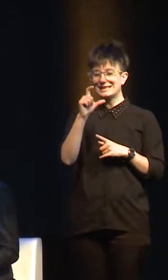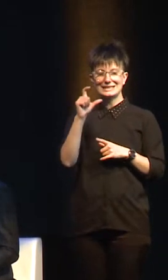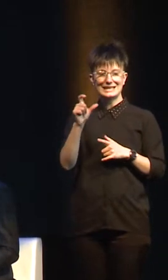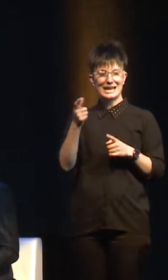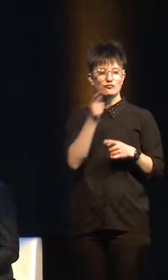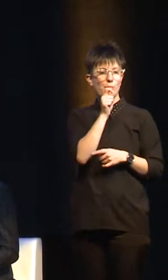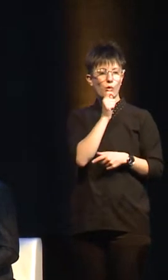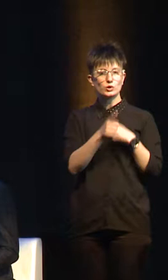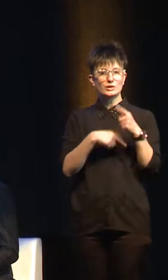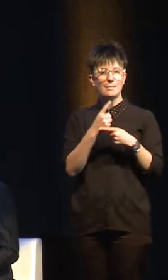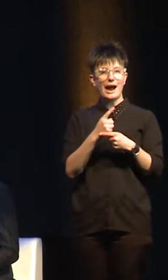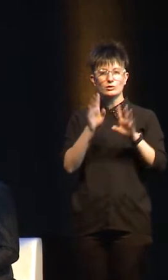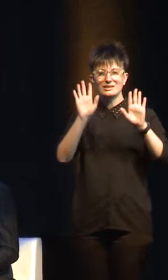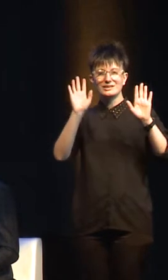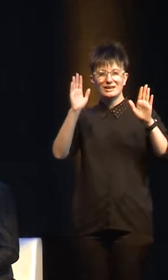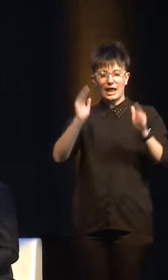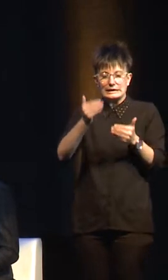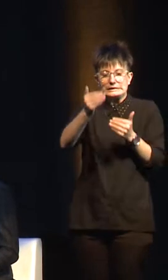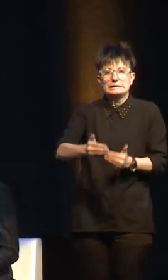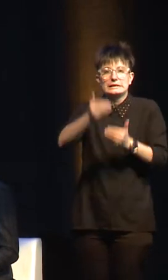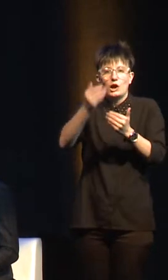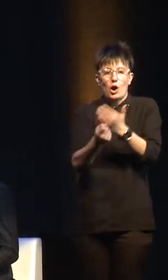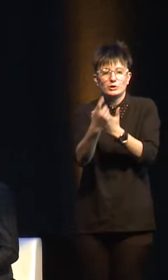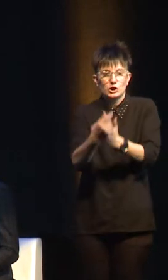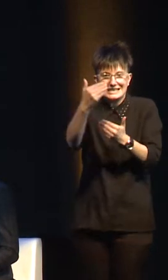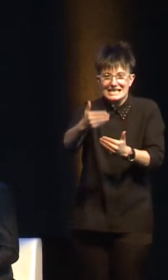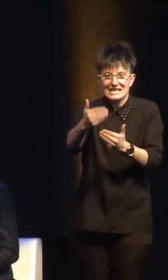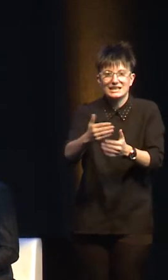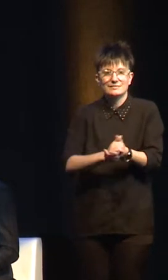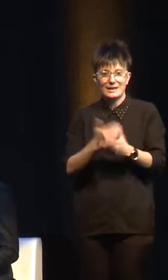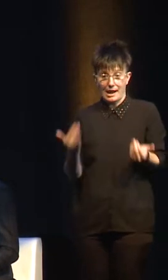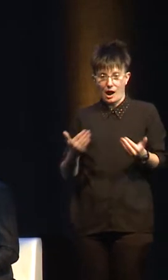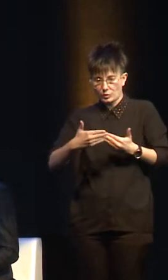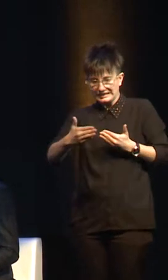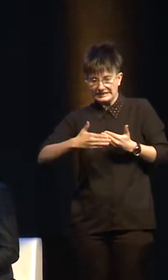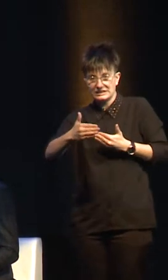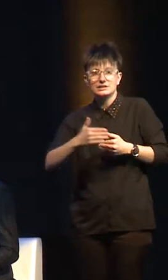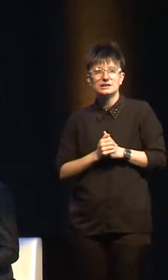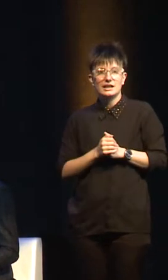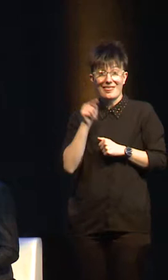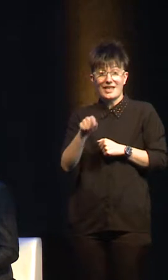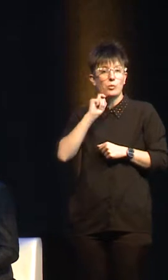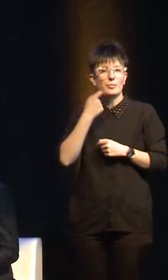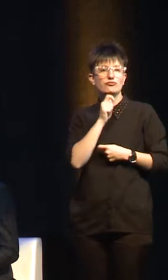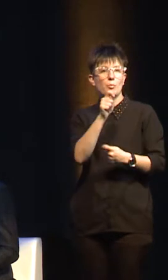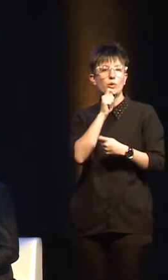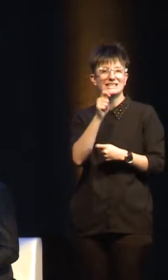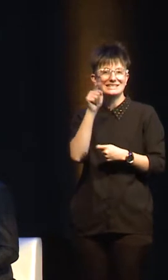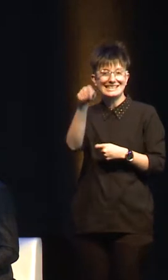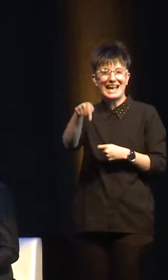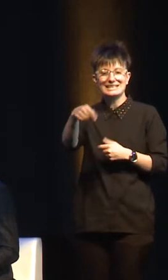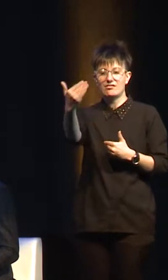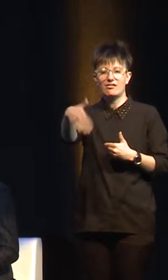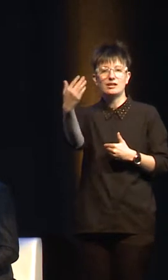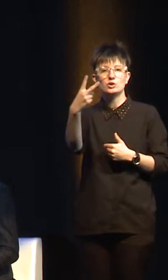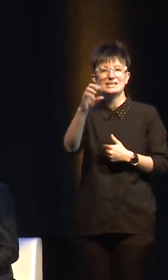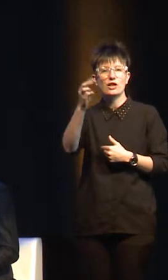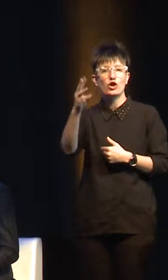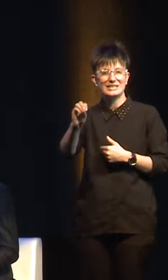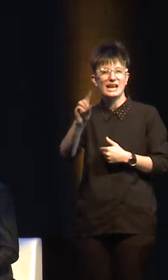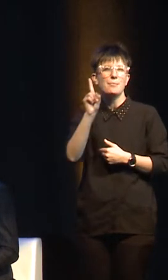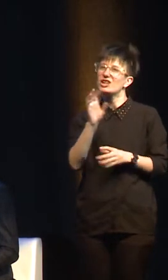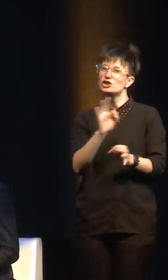opportunity and that's kind of been reported as the 2030. It's actually slightly inaccurate.